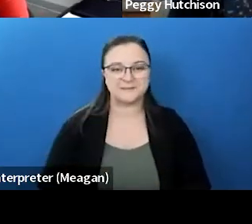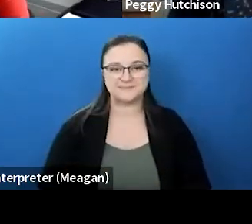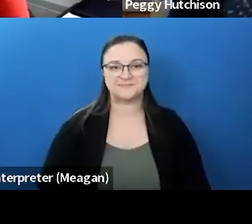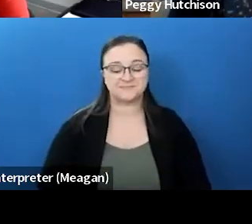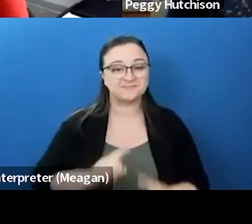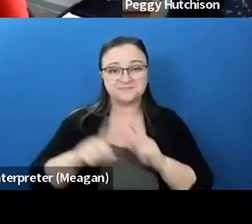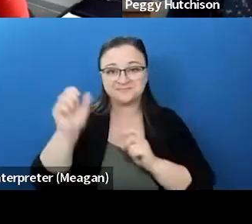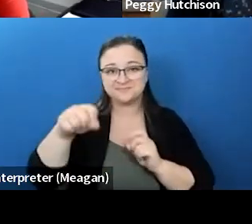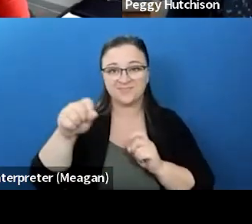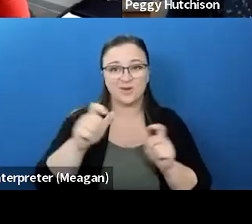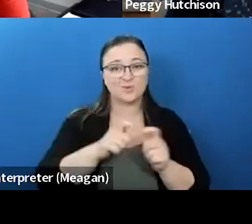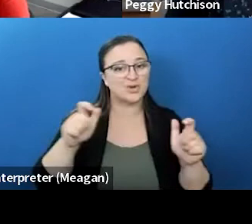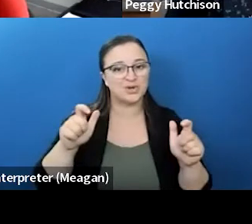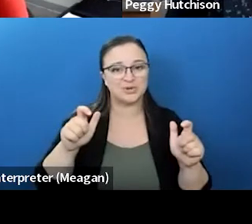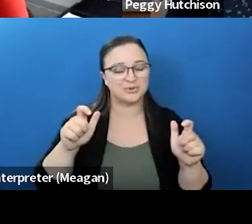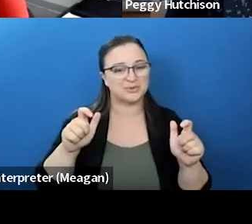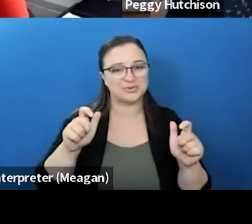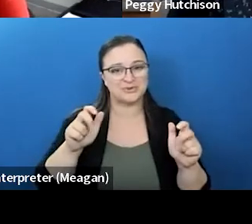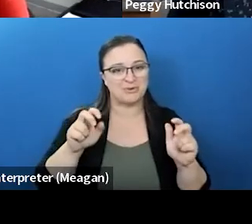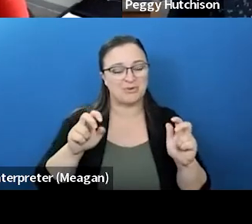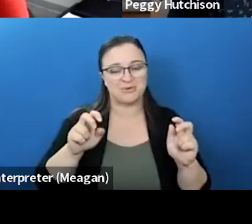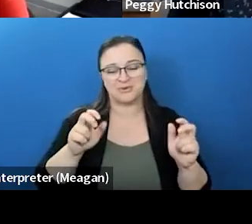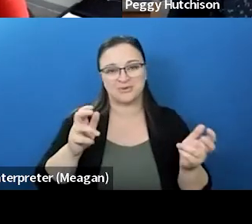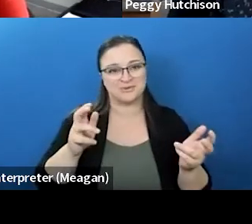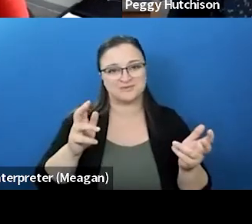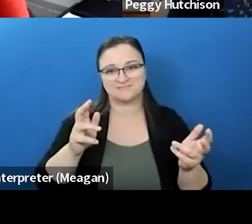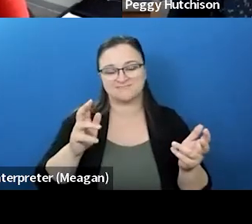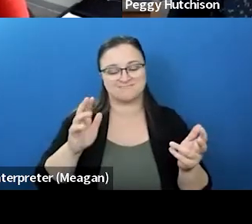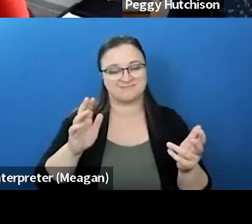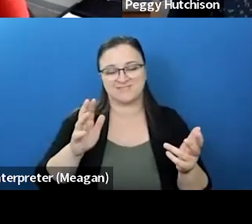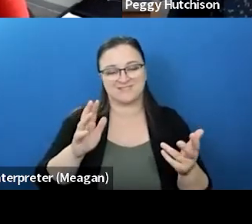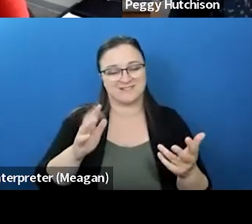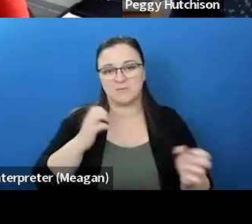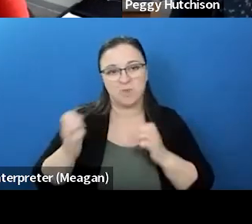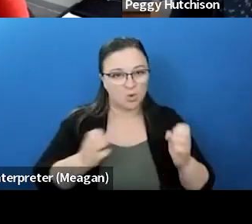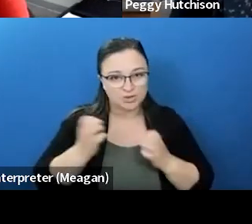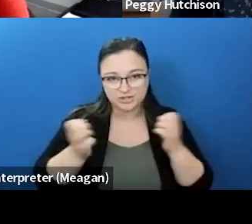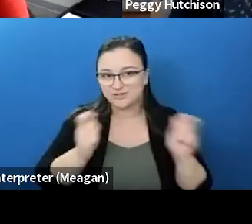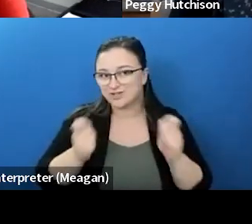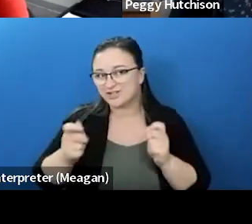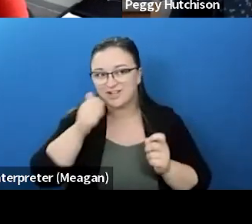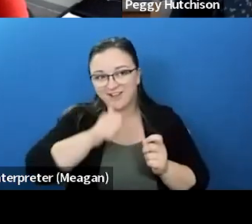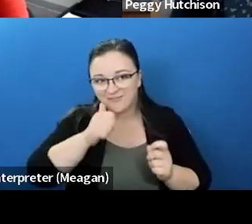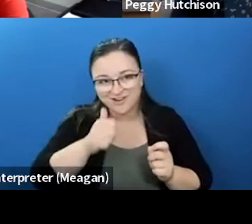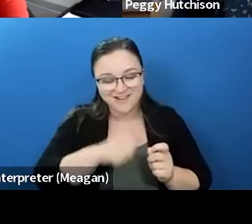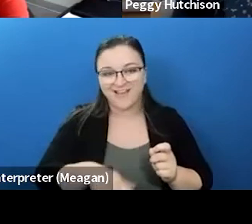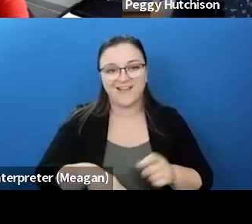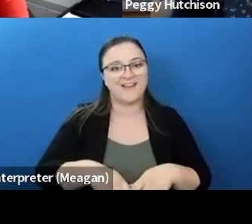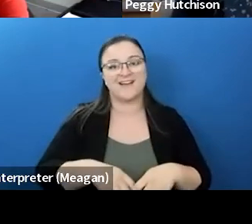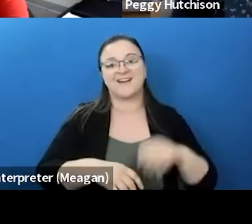it was a huge rollercoaster it, wasn't only, it seemed like daily changes, constant emails. Okay, here's an updated procedure.